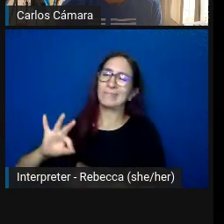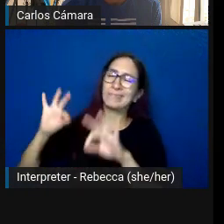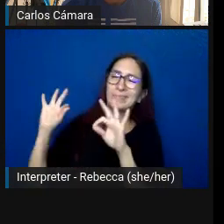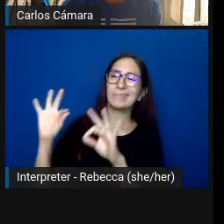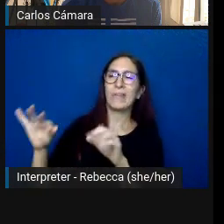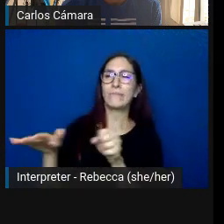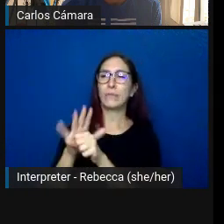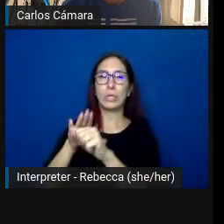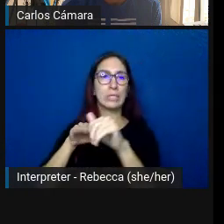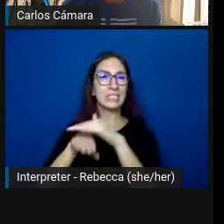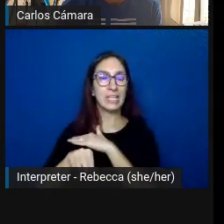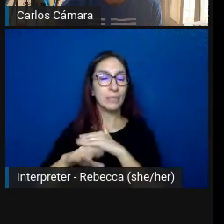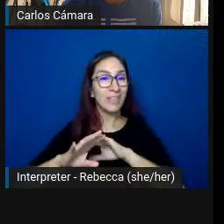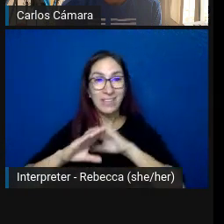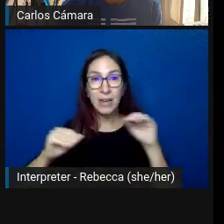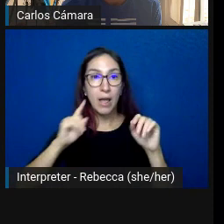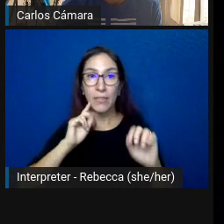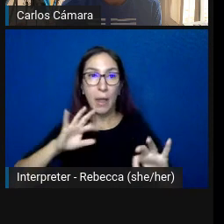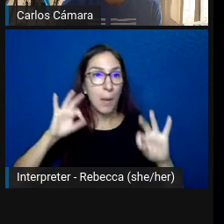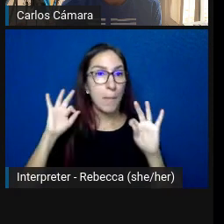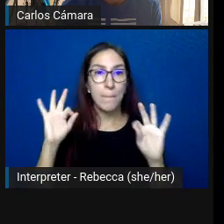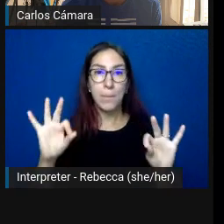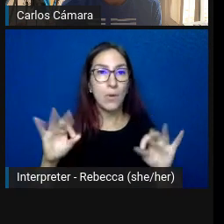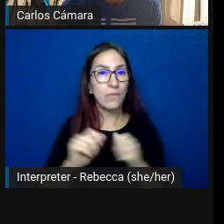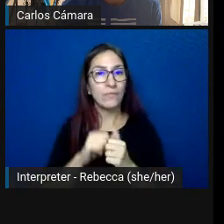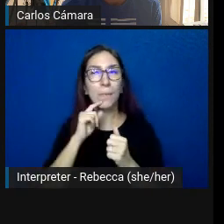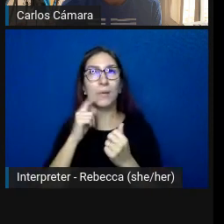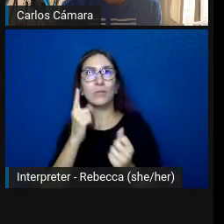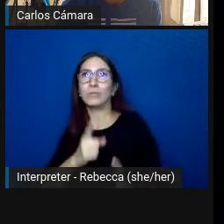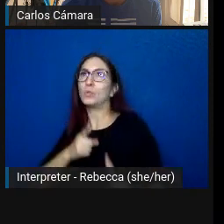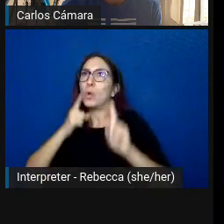some stuff that is working fine for some users,